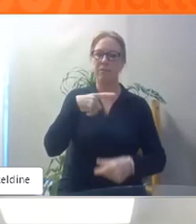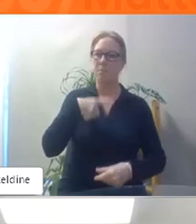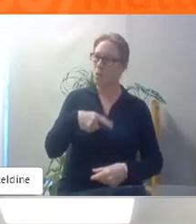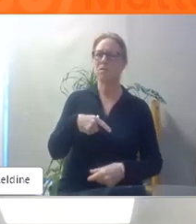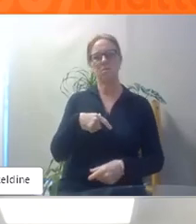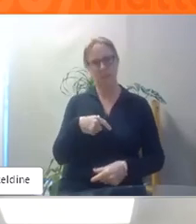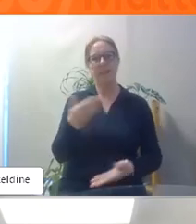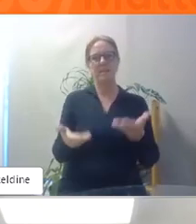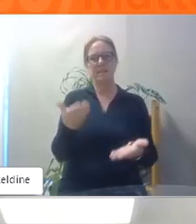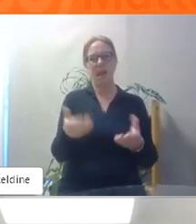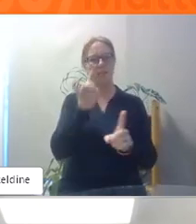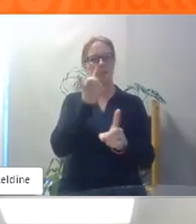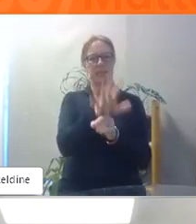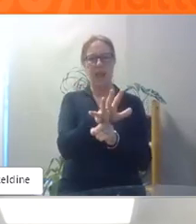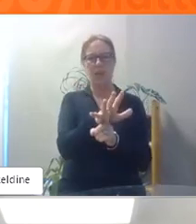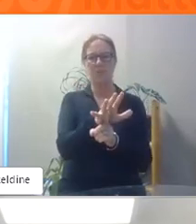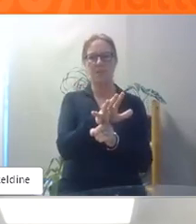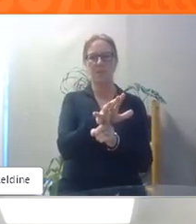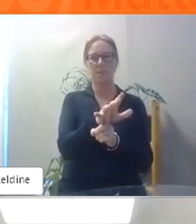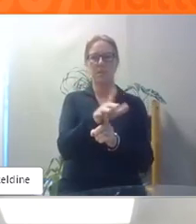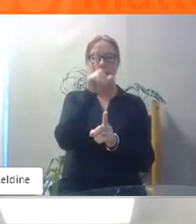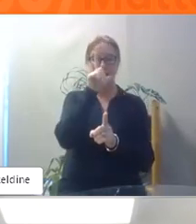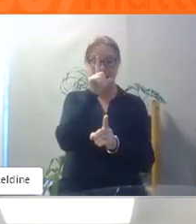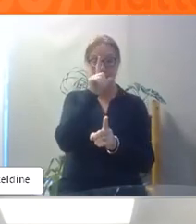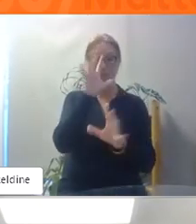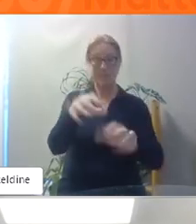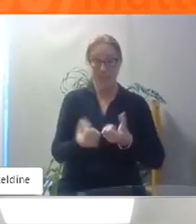be like a revolving door, where they get what they need whenever